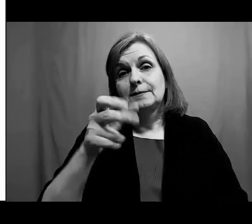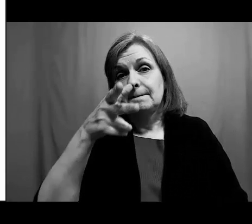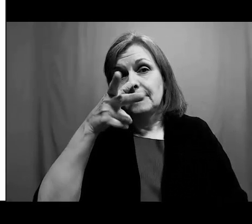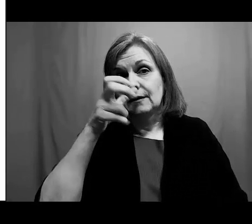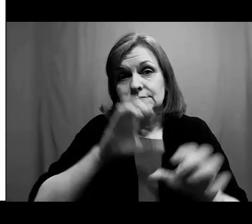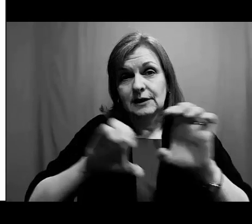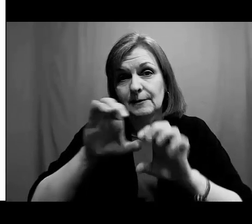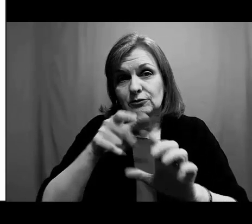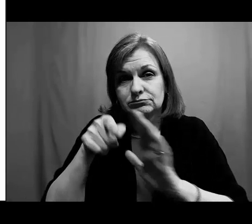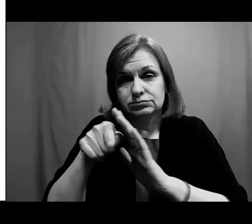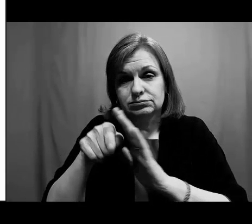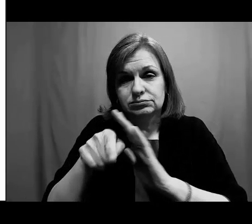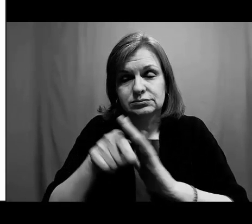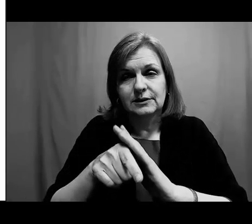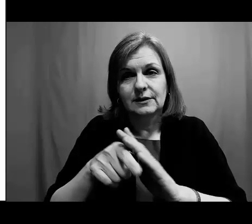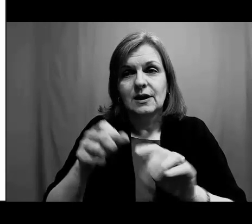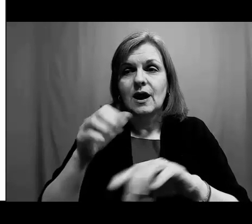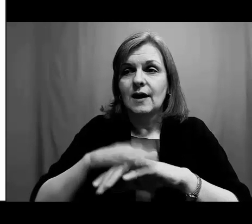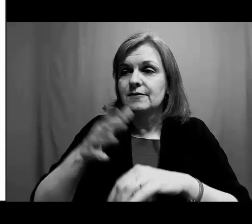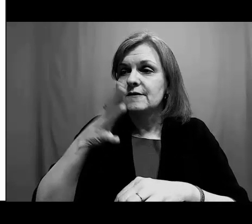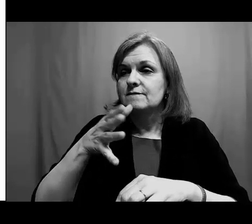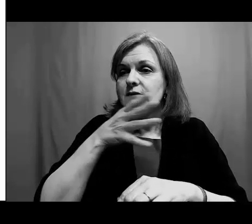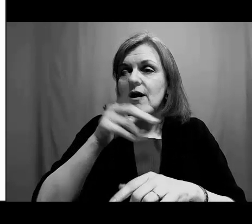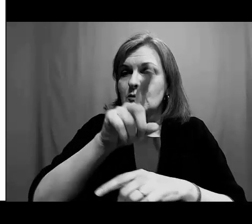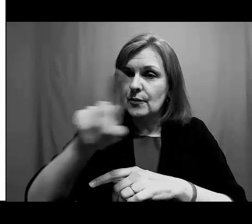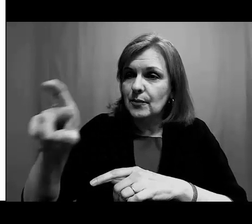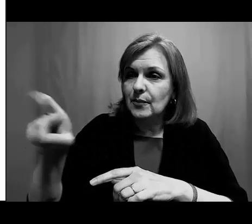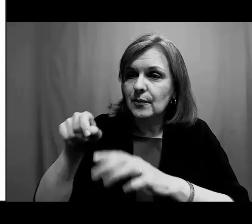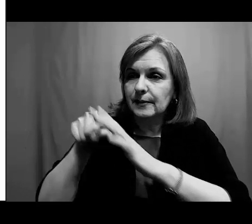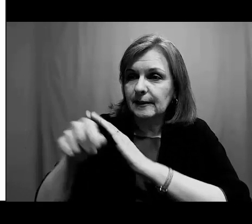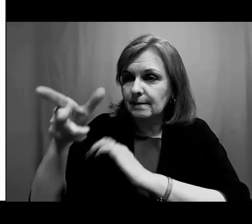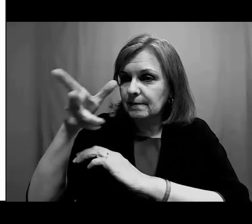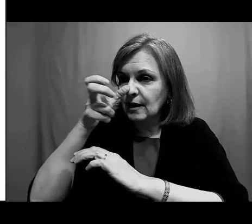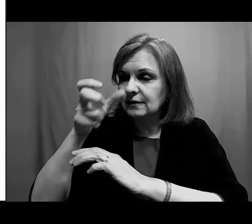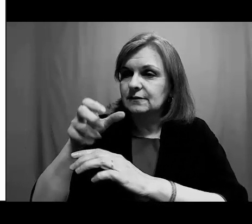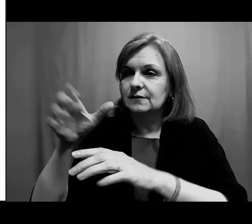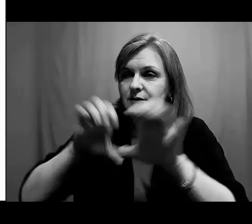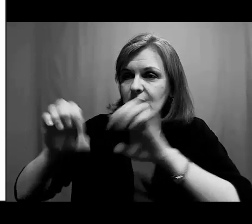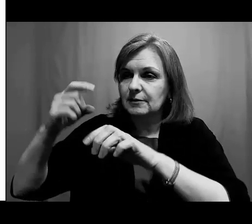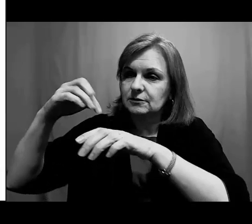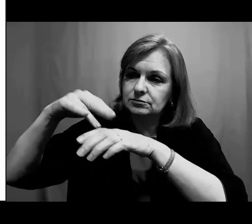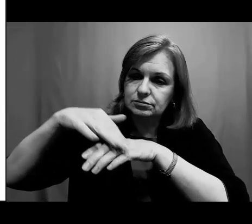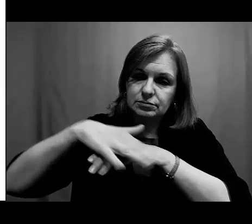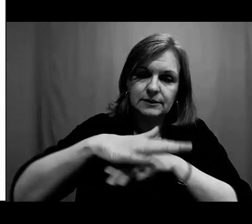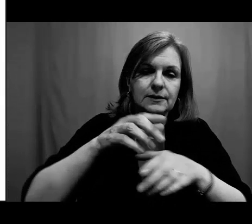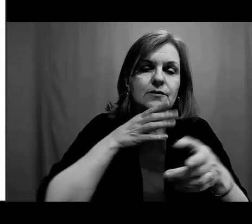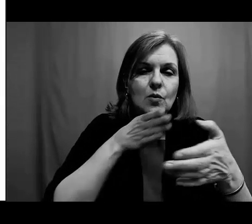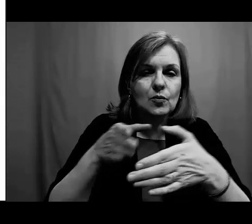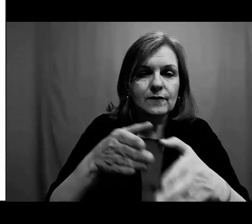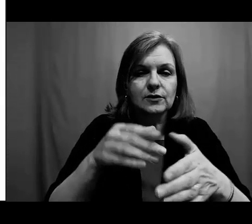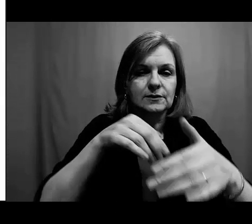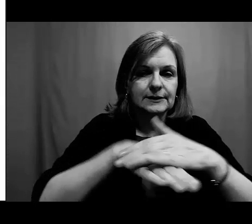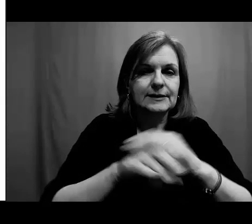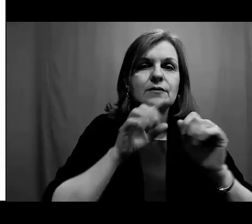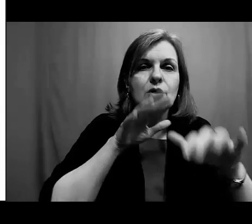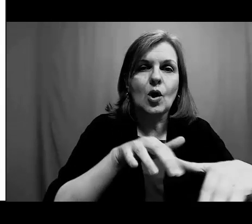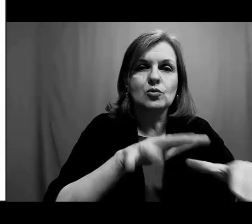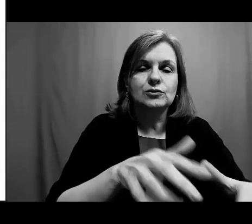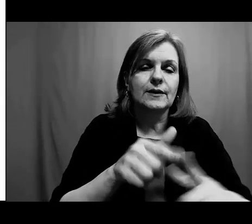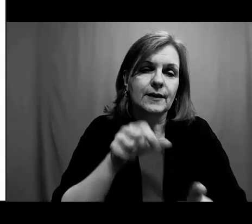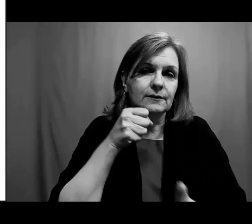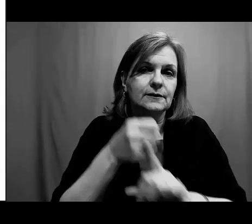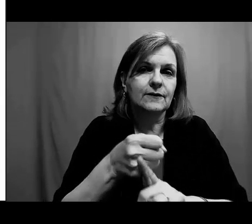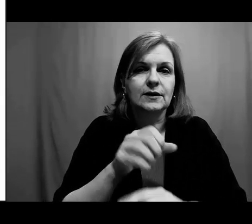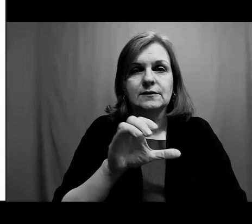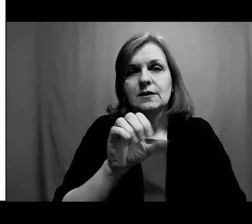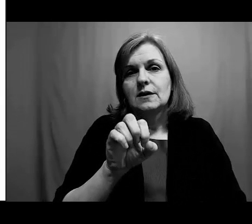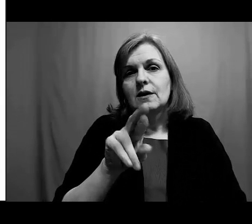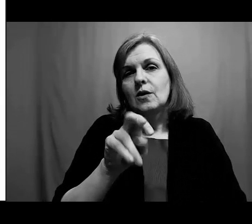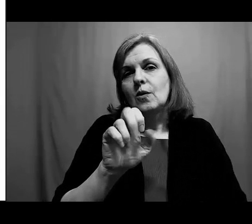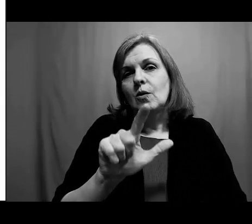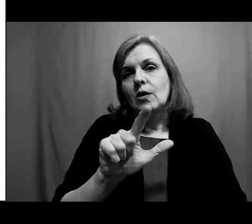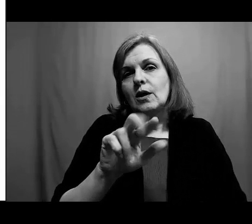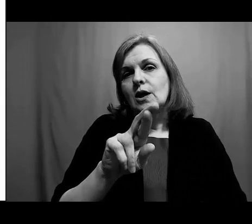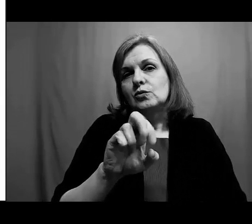we get a lot of runoff from farm fields in to rivers and then into oceans and it affects the coral reefs